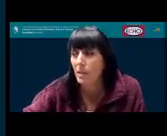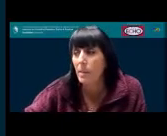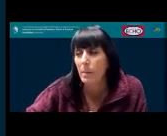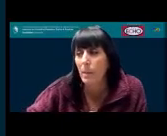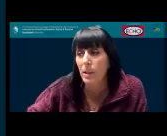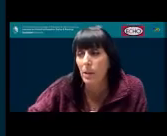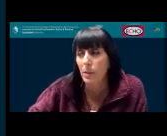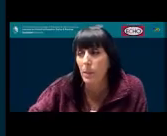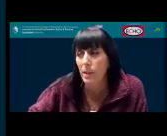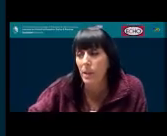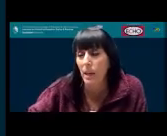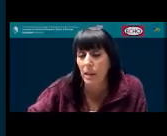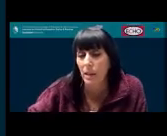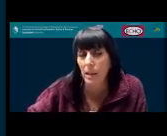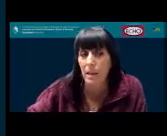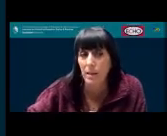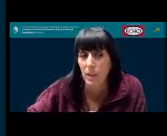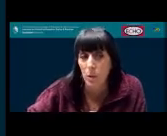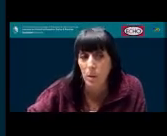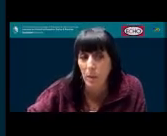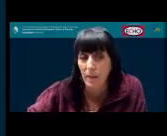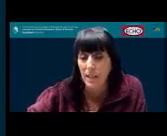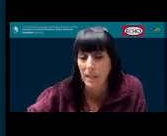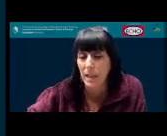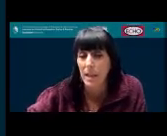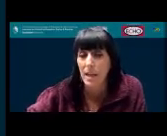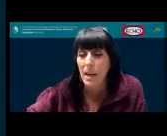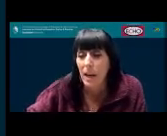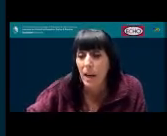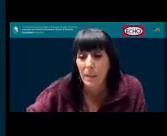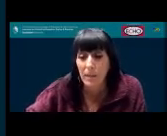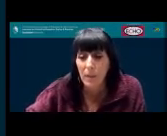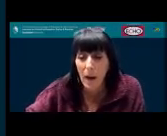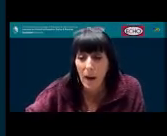remember to protect the individual privacy. If you have